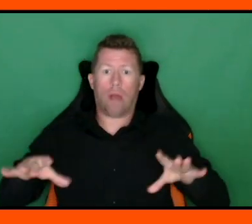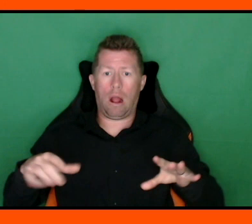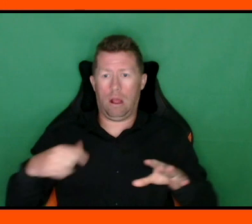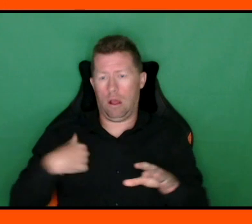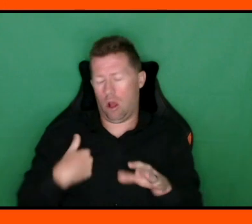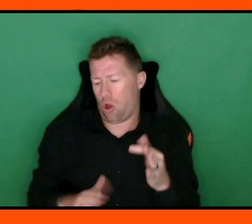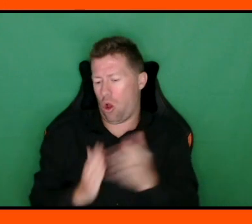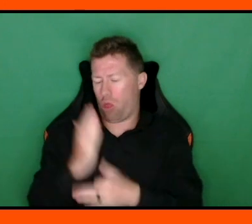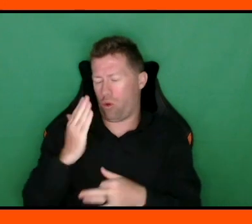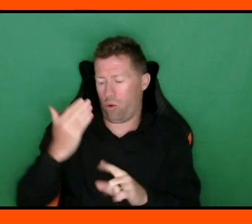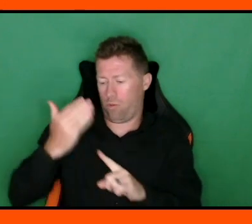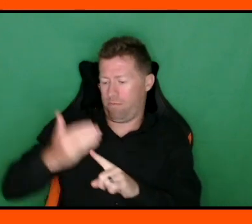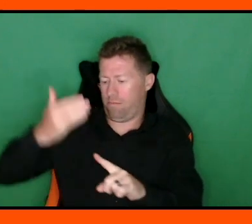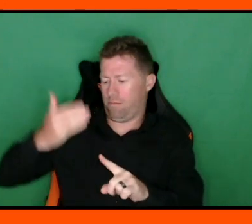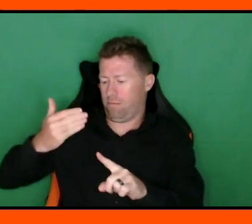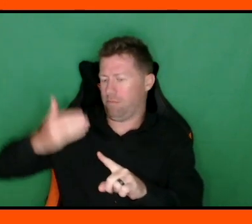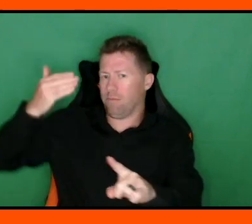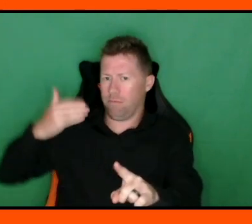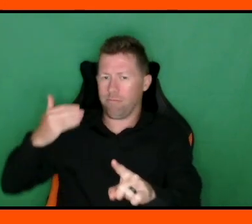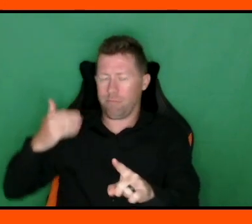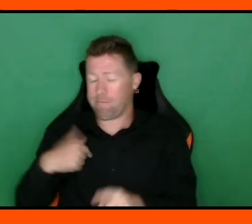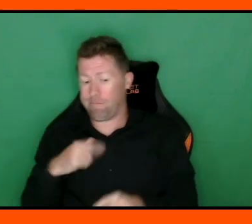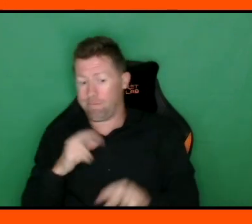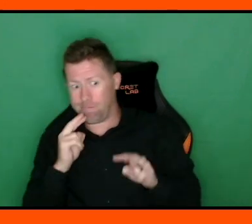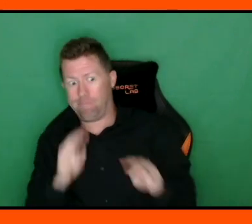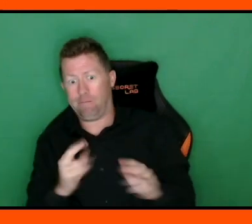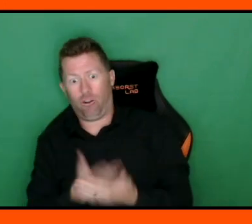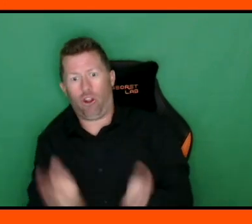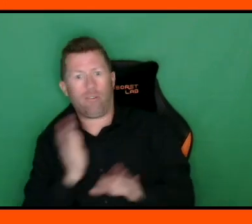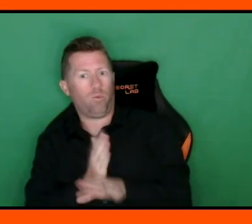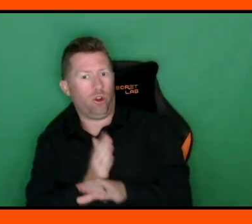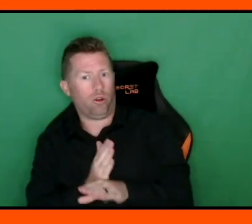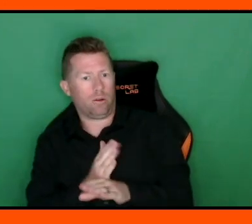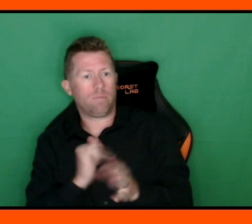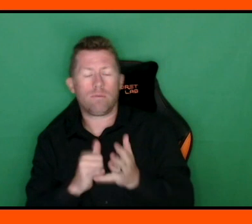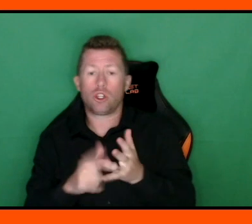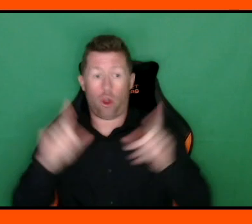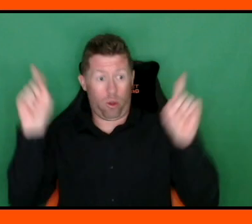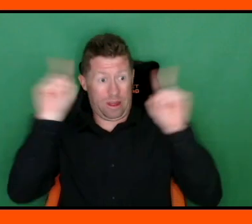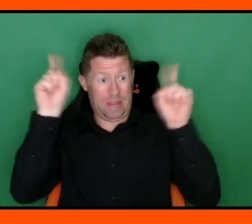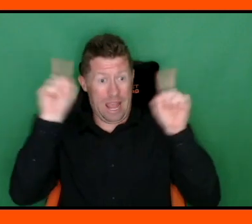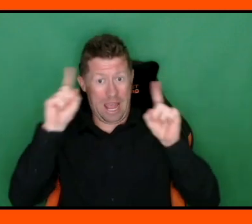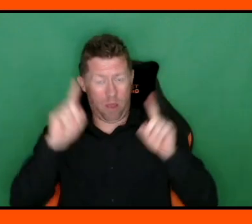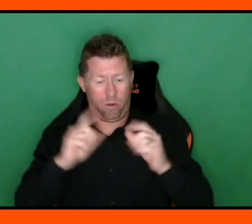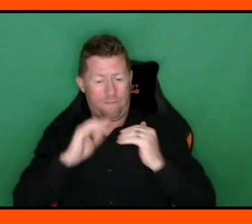I can certainly attest to that. Our public consultation process is going to occur in two phases